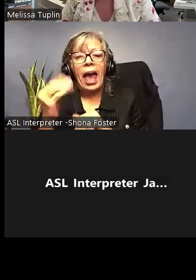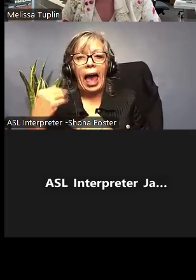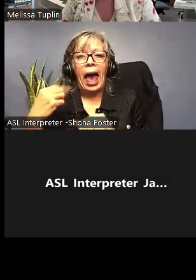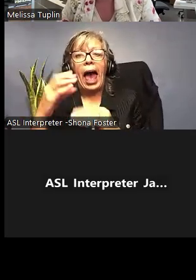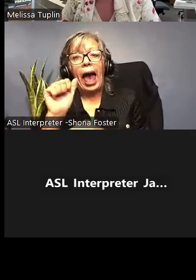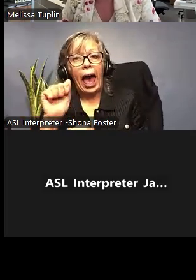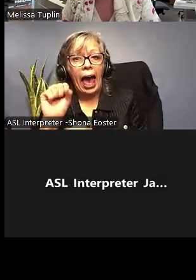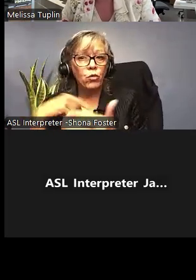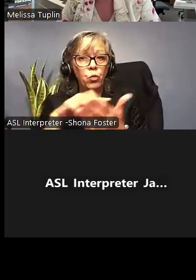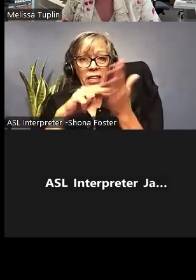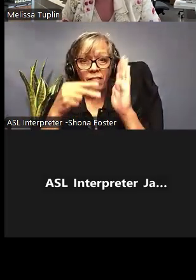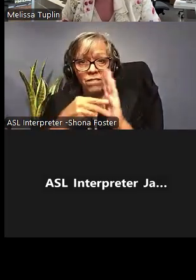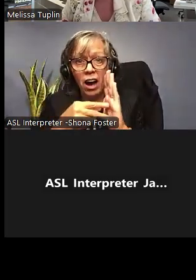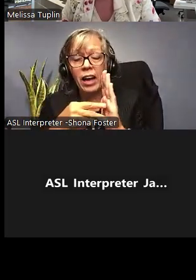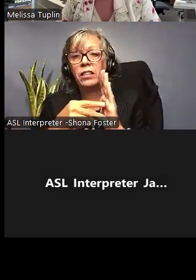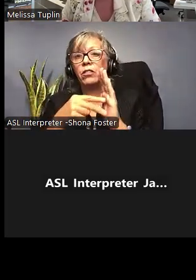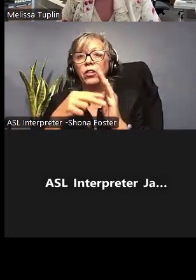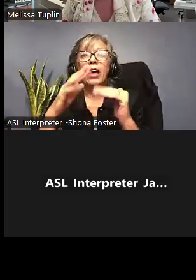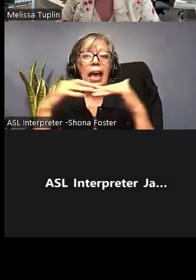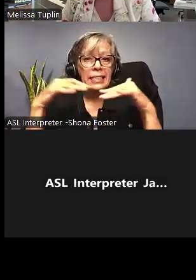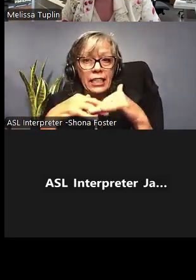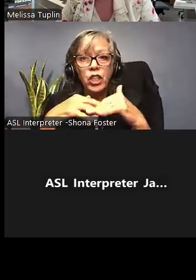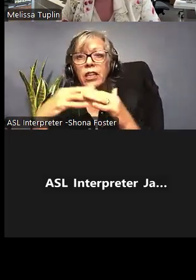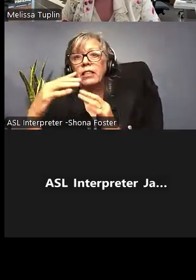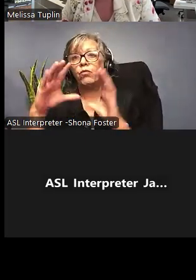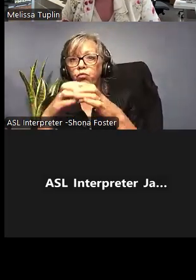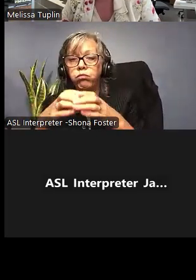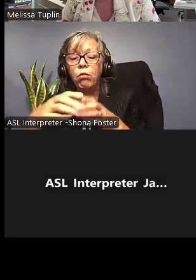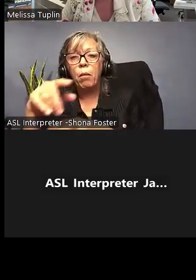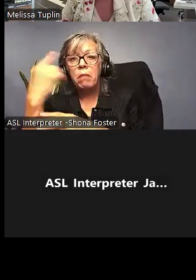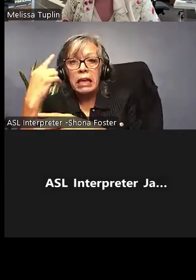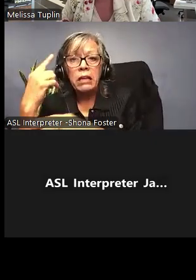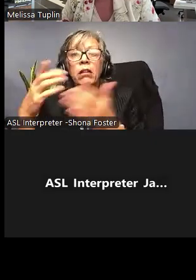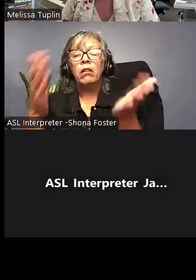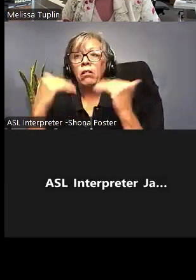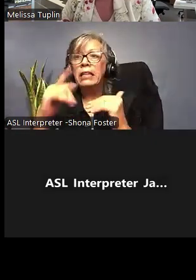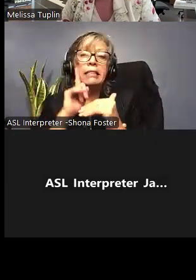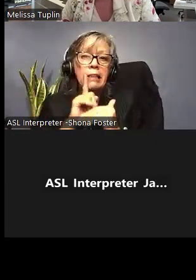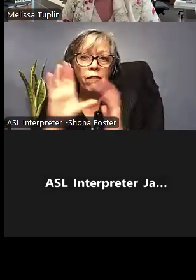Black and persons of colour, D/deaf persons, persons with disabilities, persons living